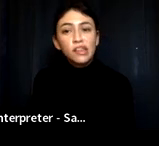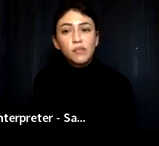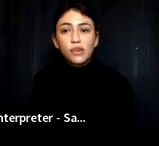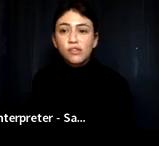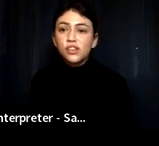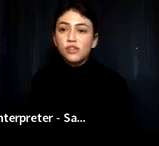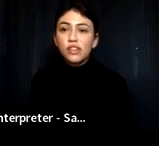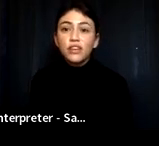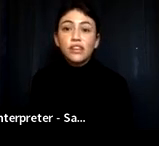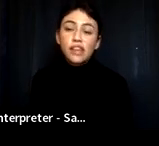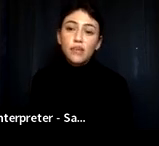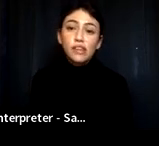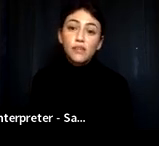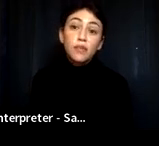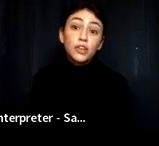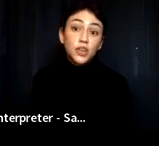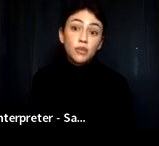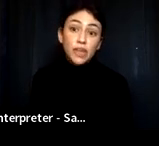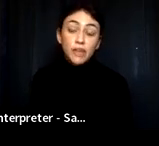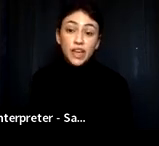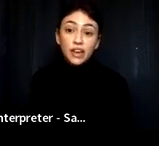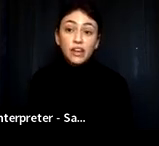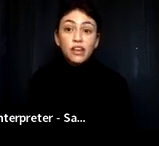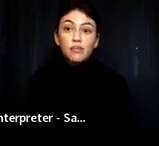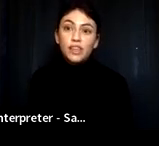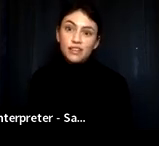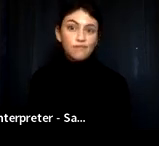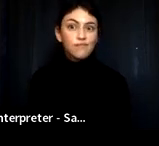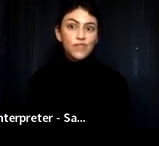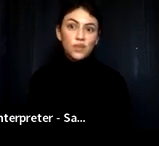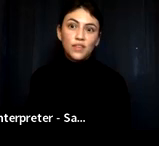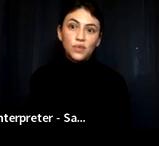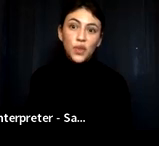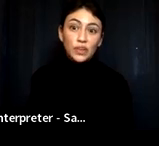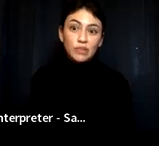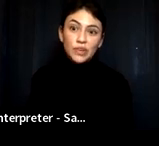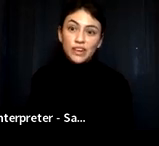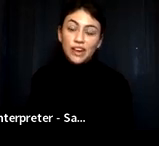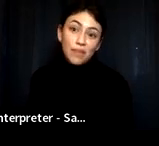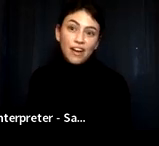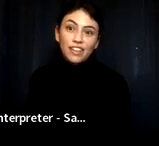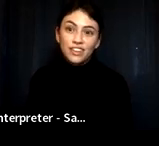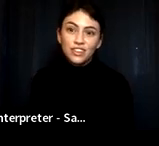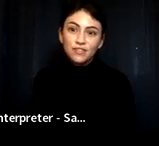So they had some personal issues that they couldn't stay because of how much they were being paid. But then they were left with no interpreter at my college.